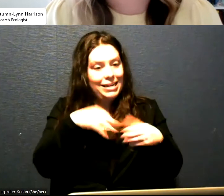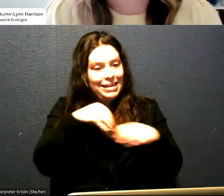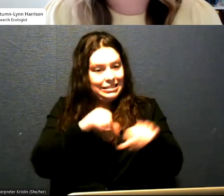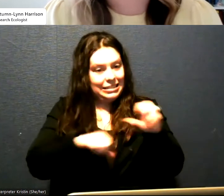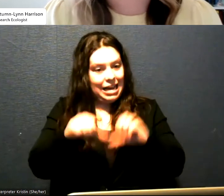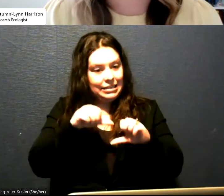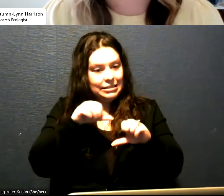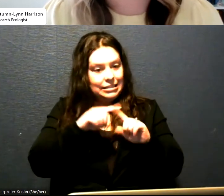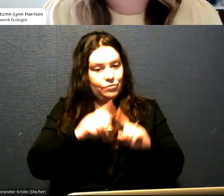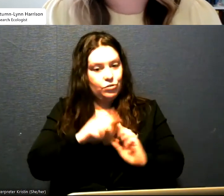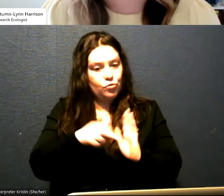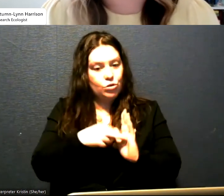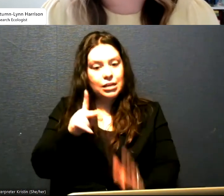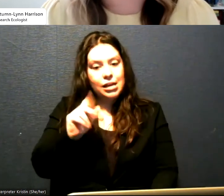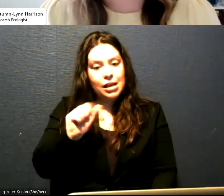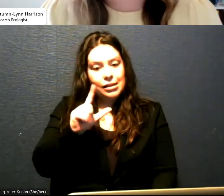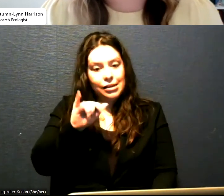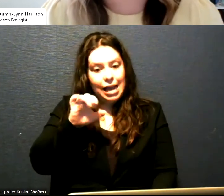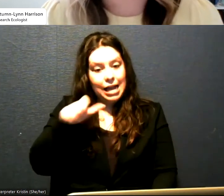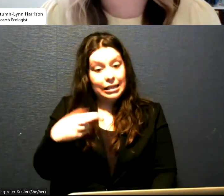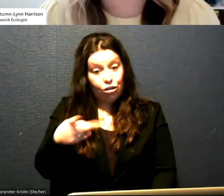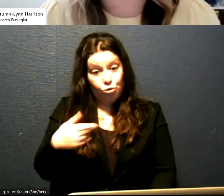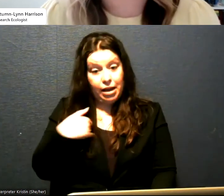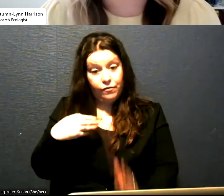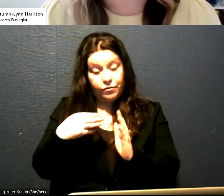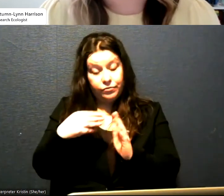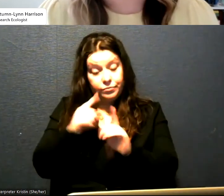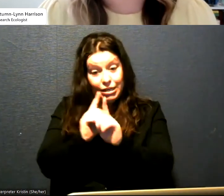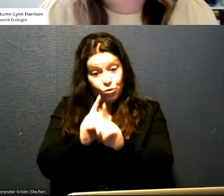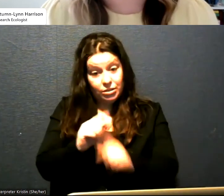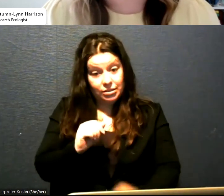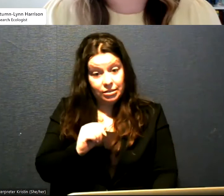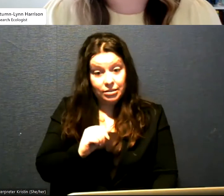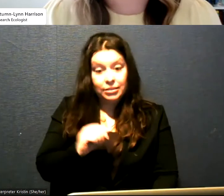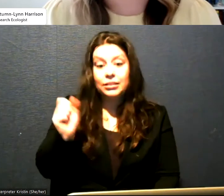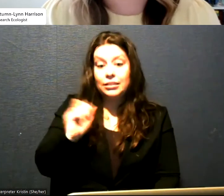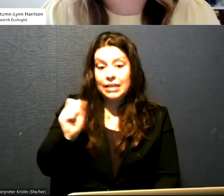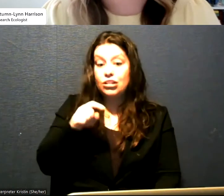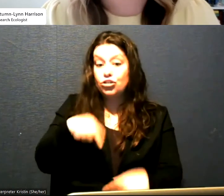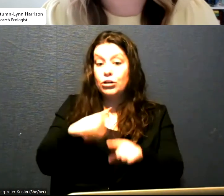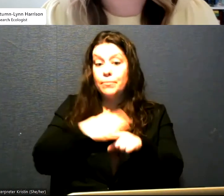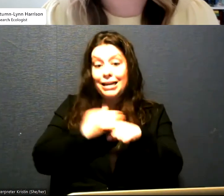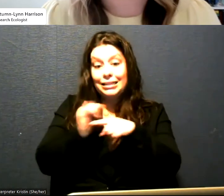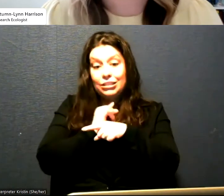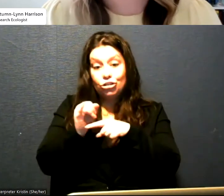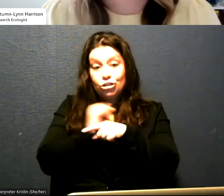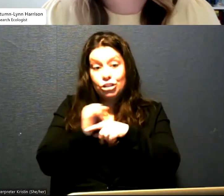mentors as well? >>Kayleigh: Yeah, so during my internship I would say that was mostly where I sort of 412 00:43:03,920 --> 00:43:08,240 got a lot of guidance and determined, discovered that yes, this is what I want to